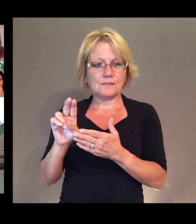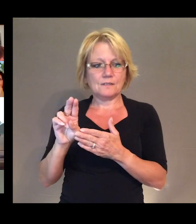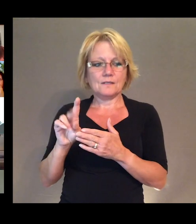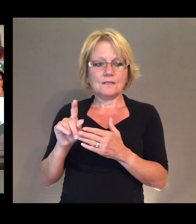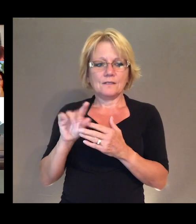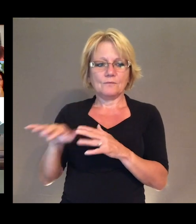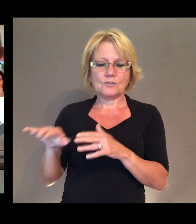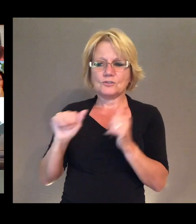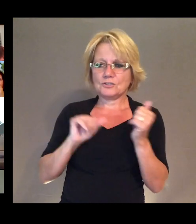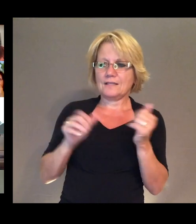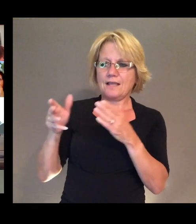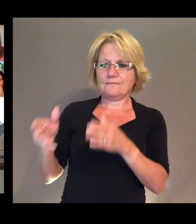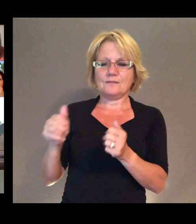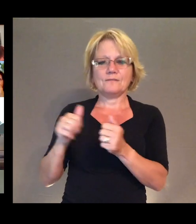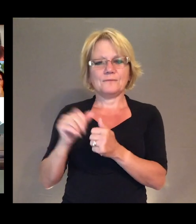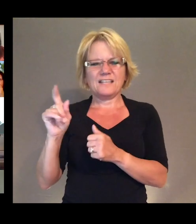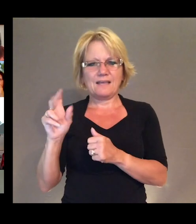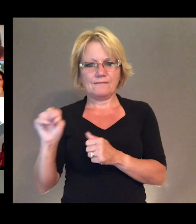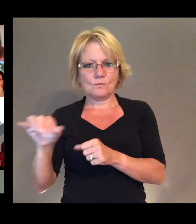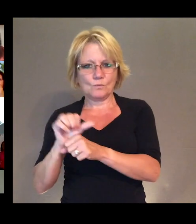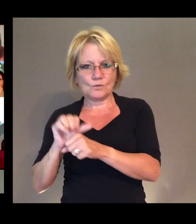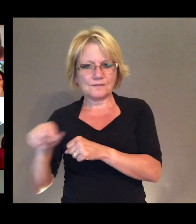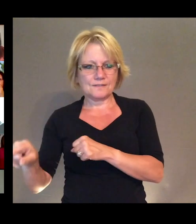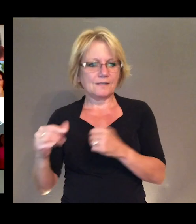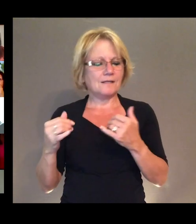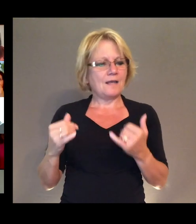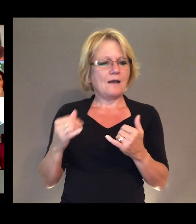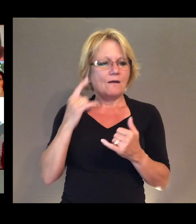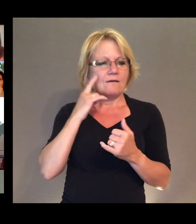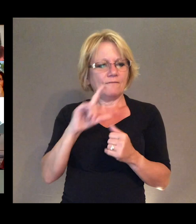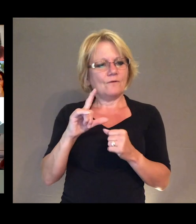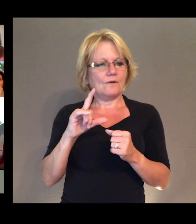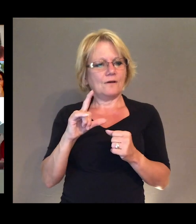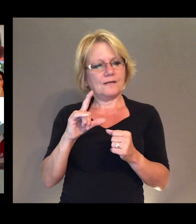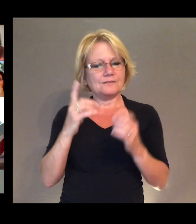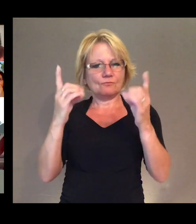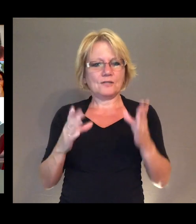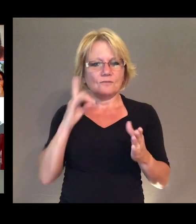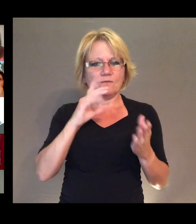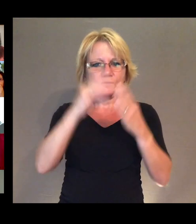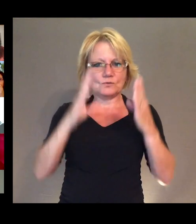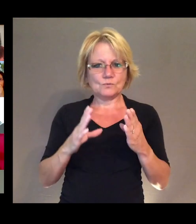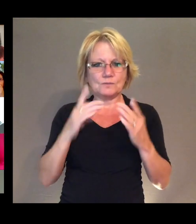as the institutional director for a student success, Shannon was named Dean of Bristol Community College,